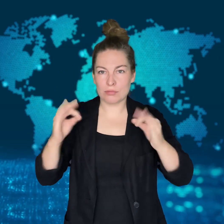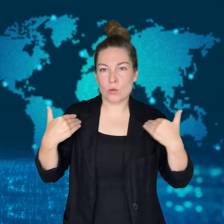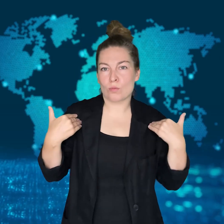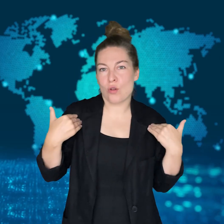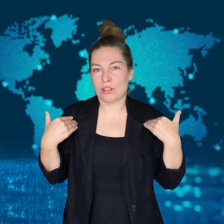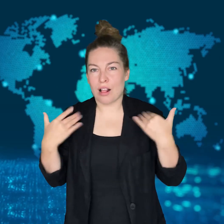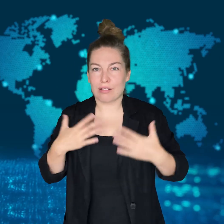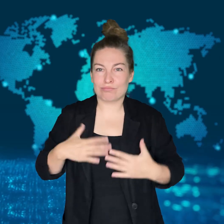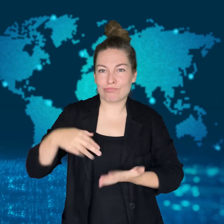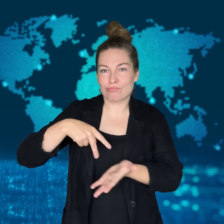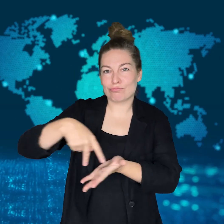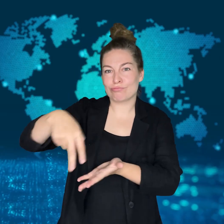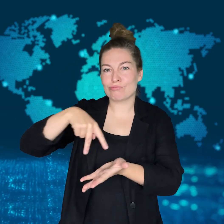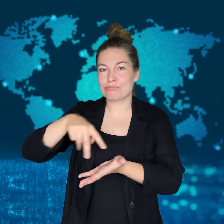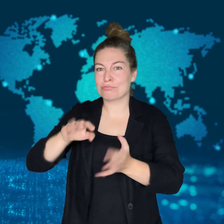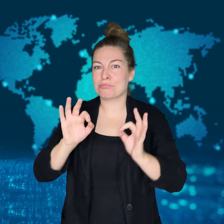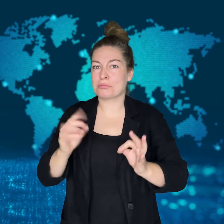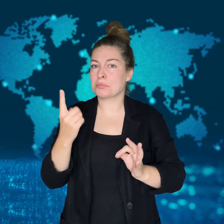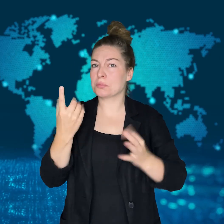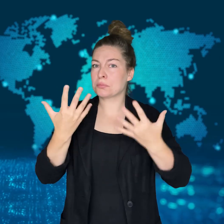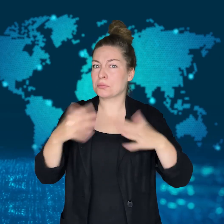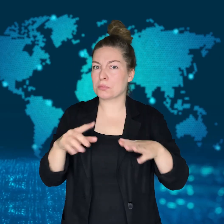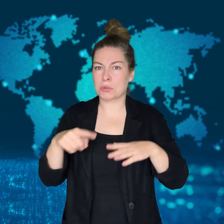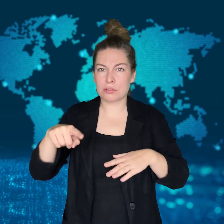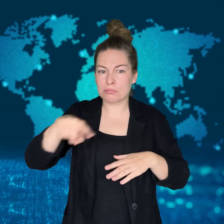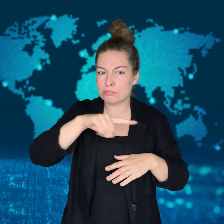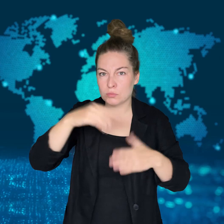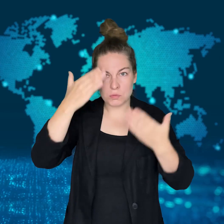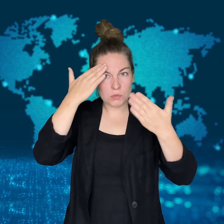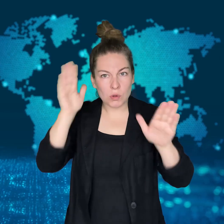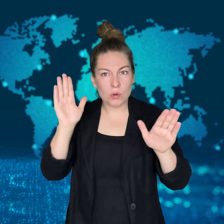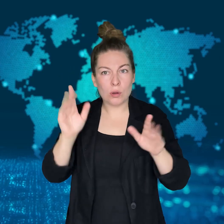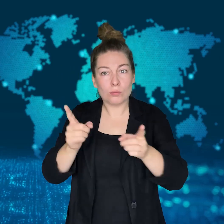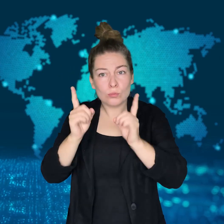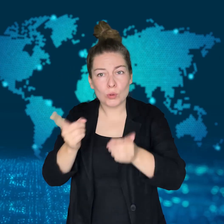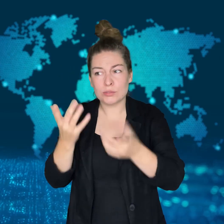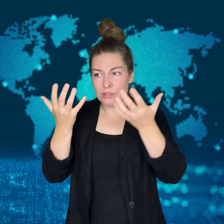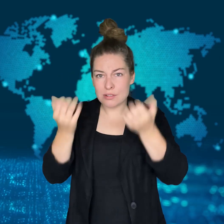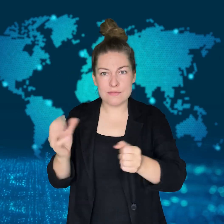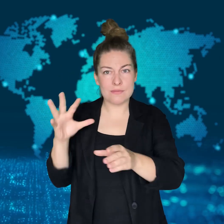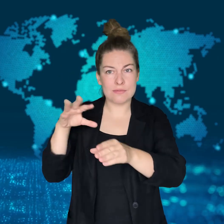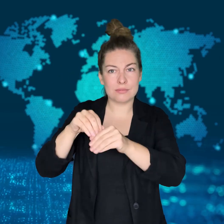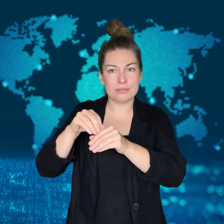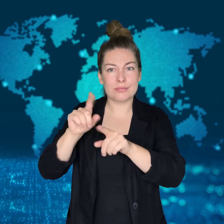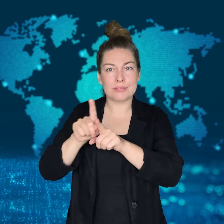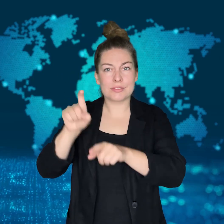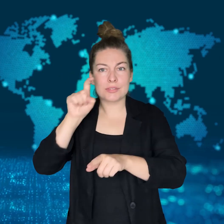some were "directed" toward other people.